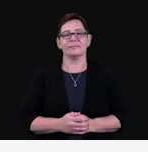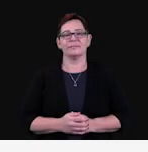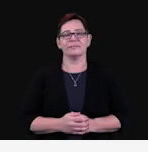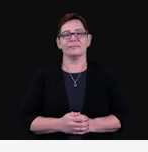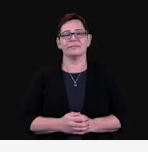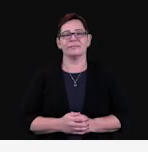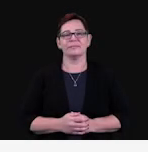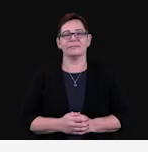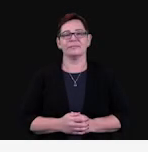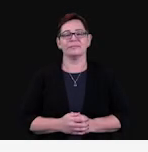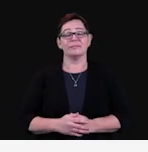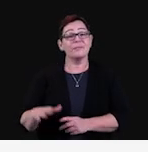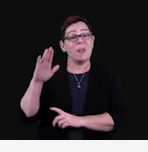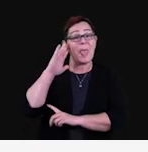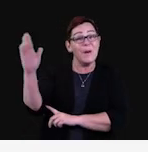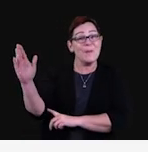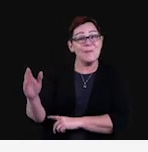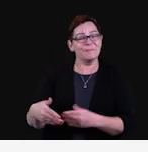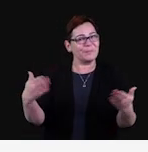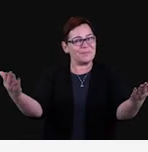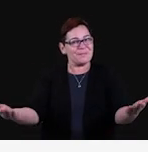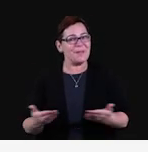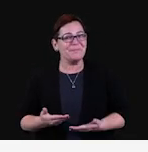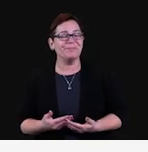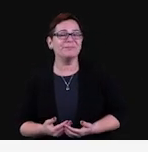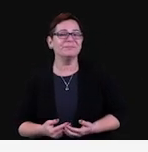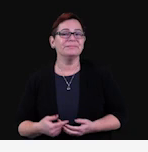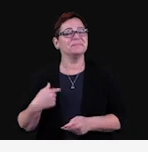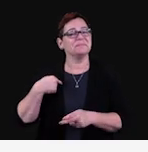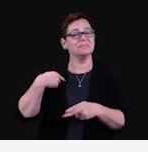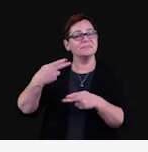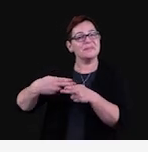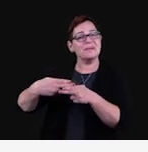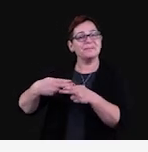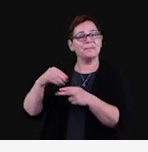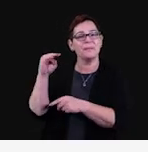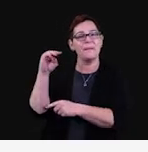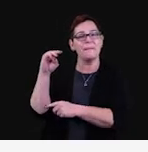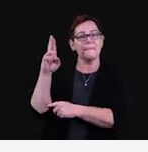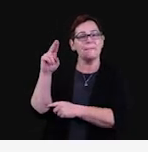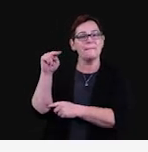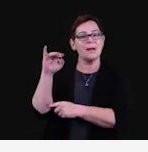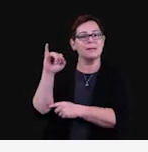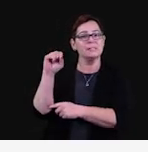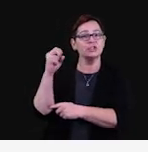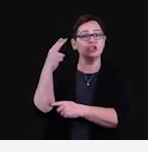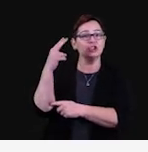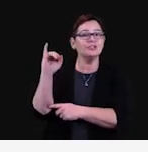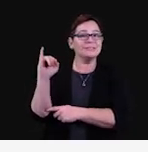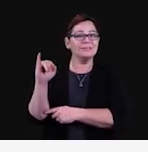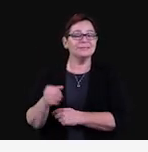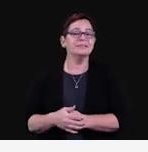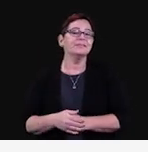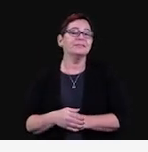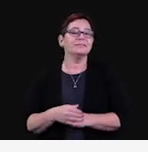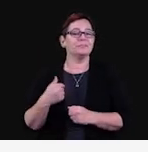Hello, and welcome. My name is Munishi. I’m with the Canada Revenue Agency, or the CRA for short,